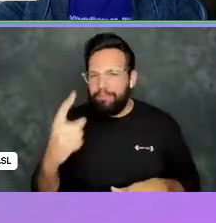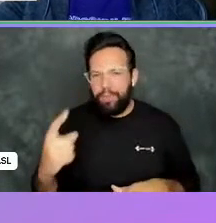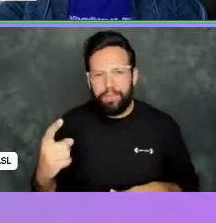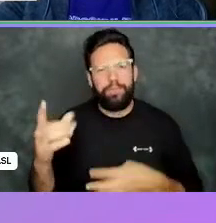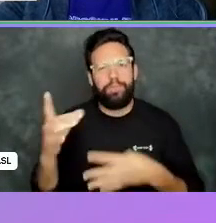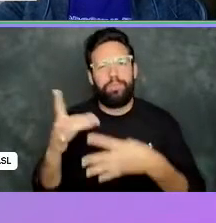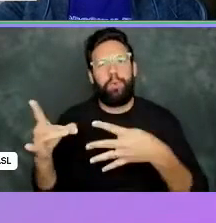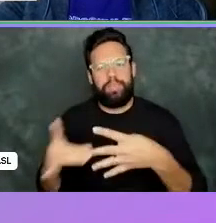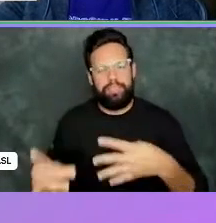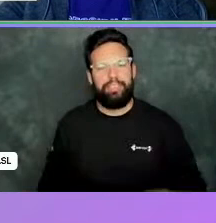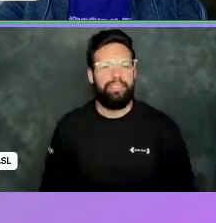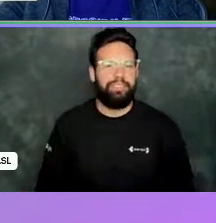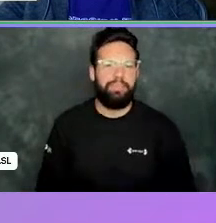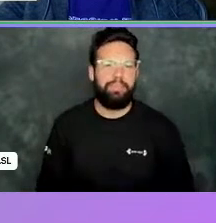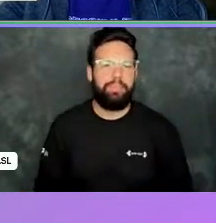creating validation and